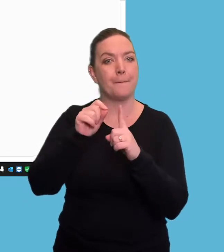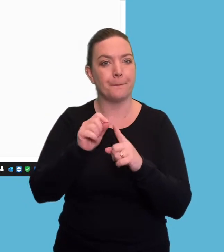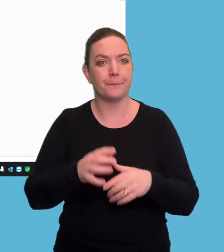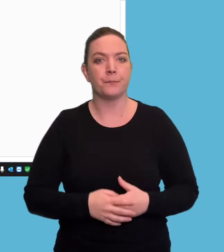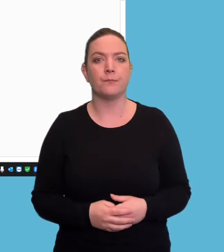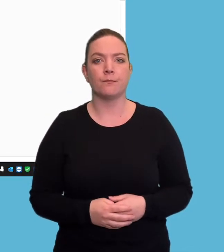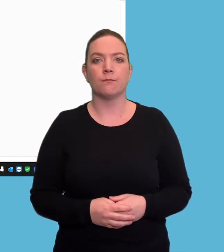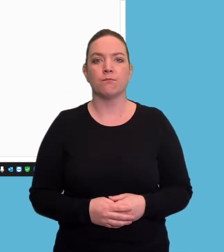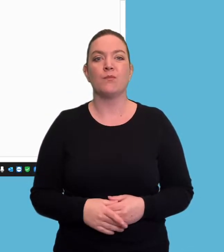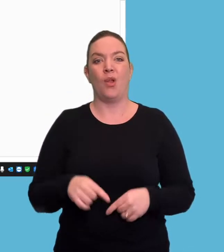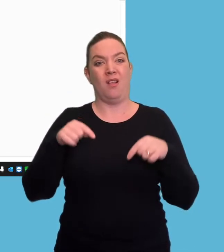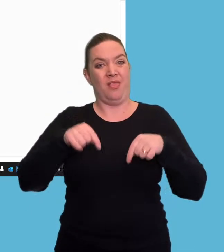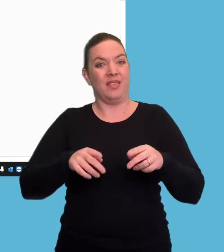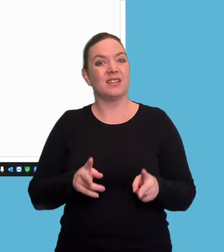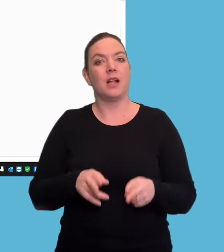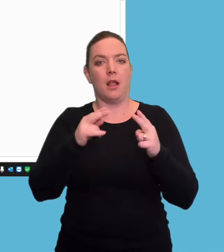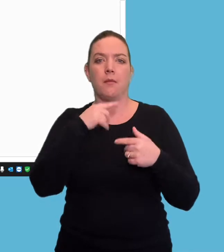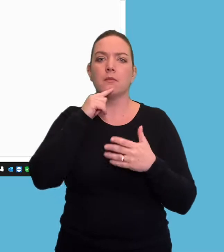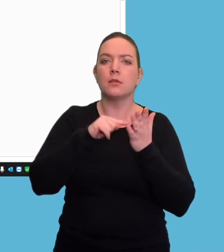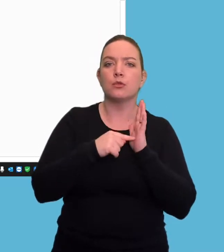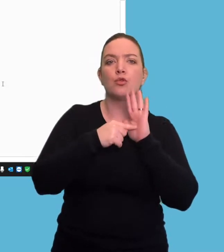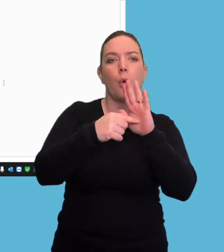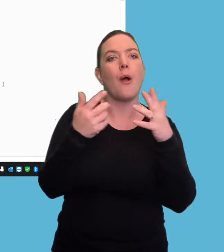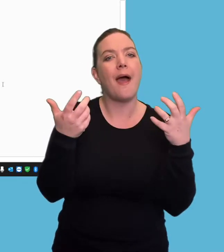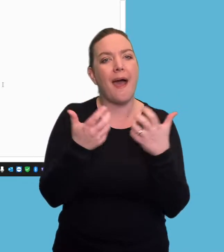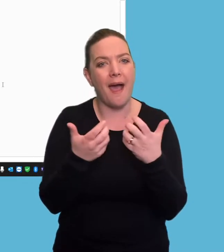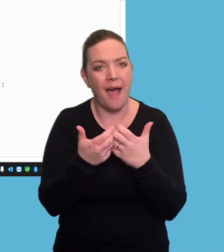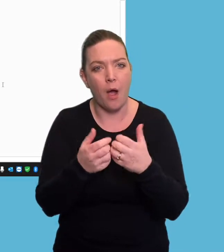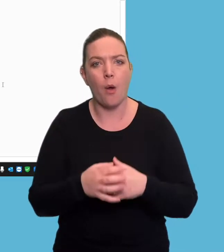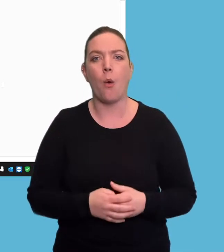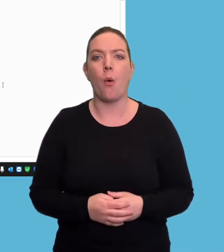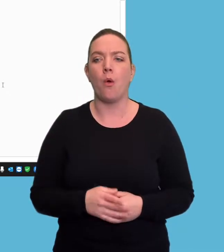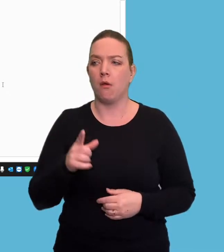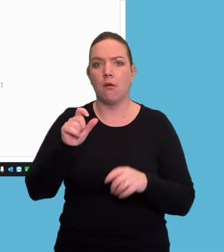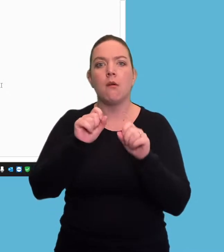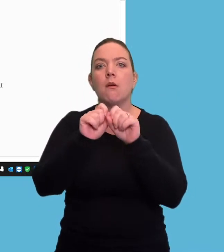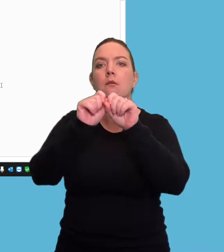So in this video, I'm going to show you how to do that and also what it will look like